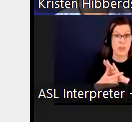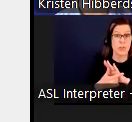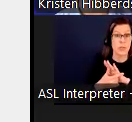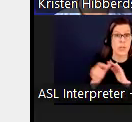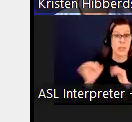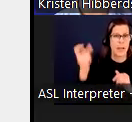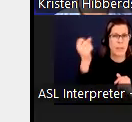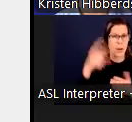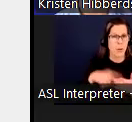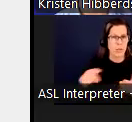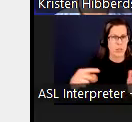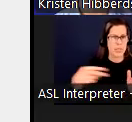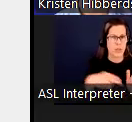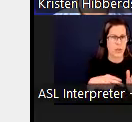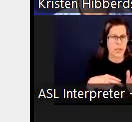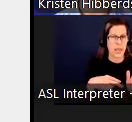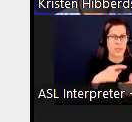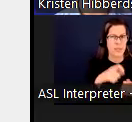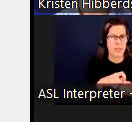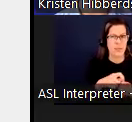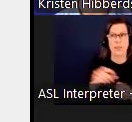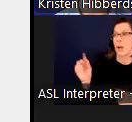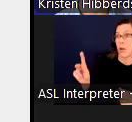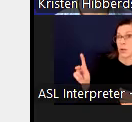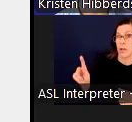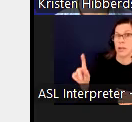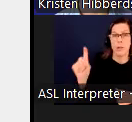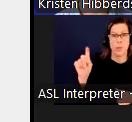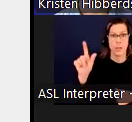at specifically 124 O 75 anyone participating in good faith making a